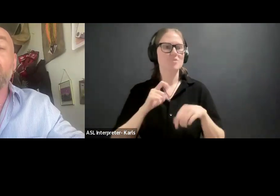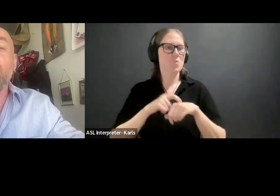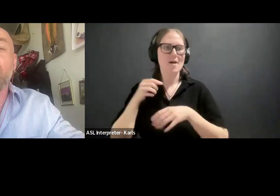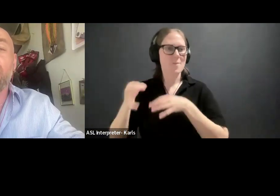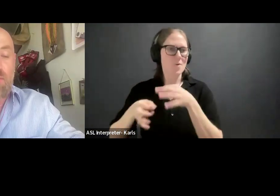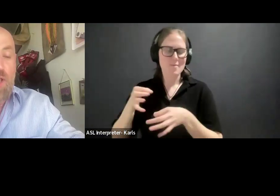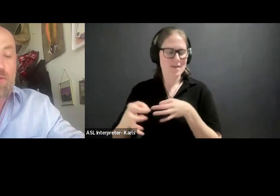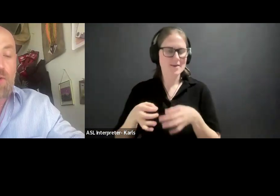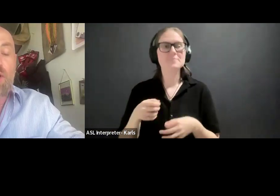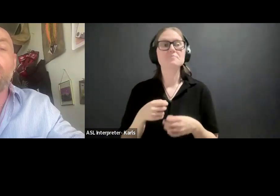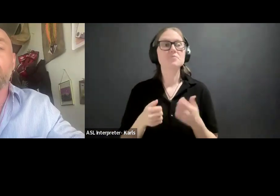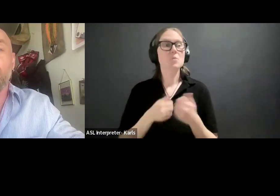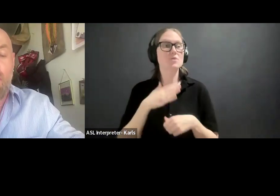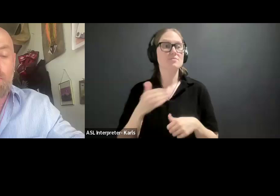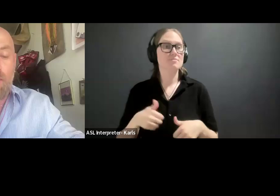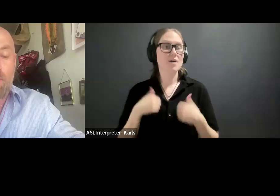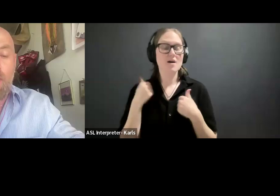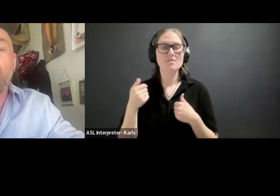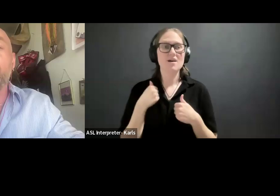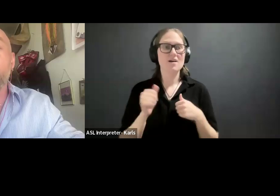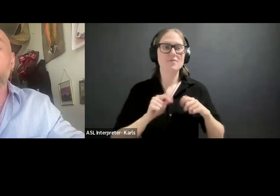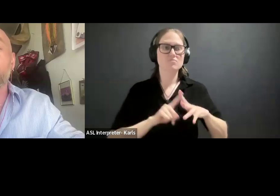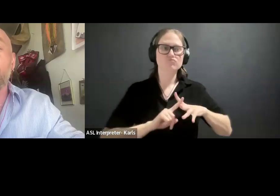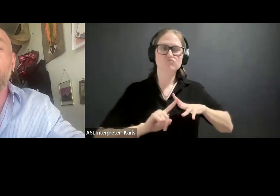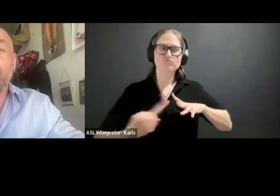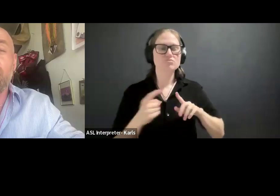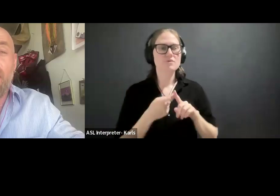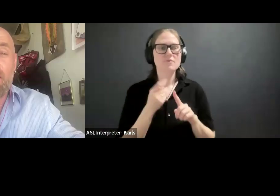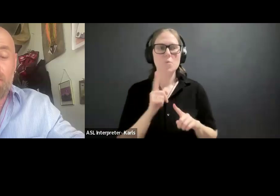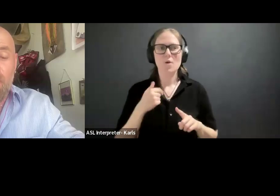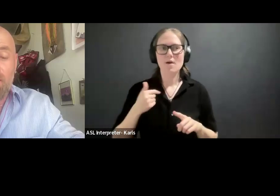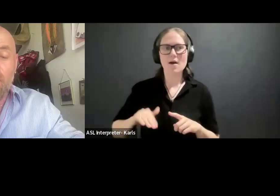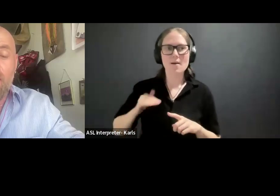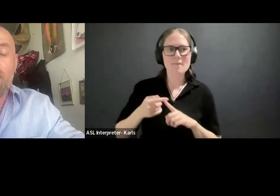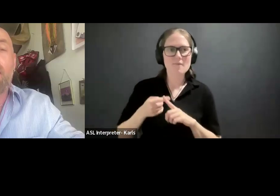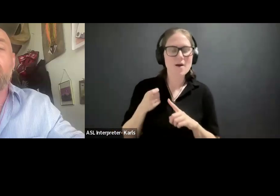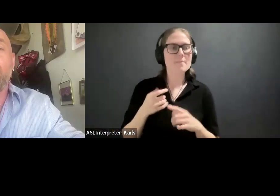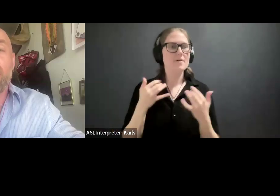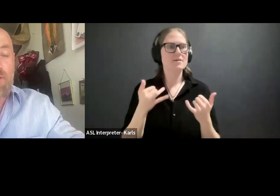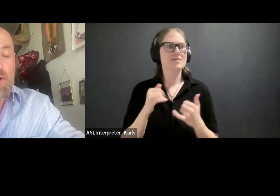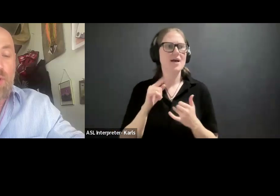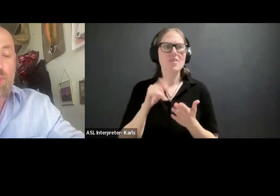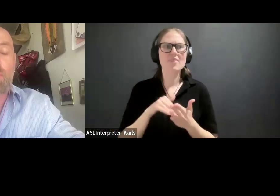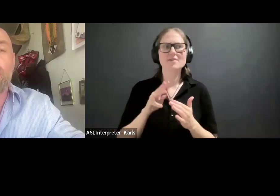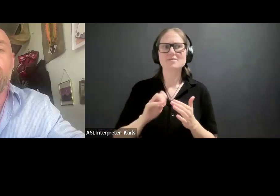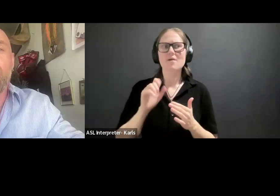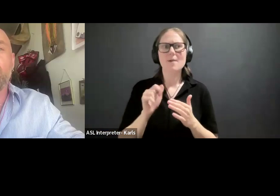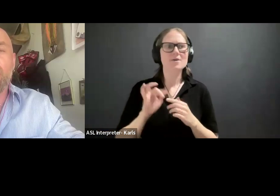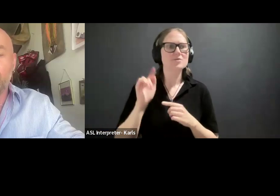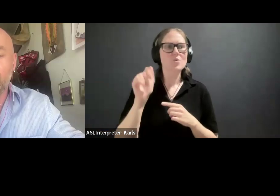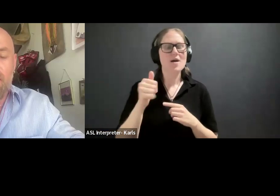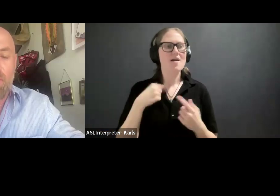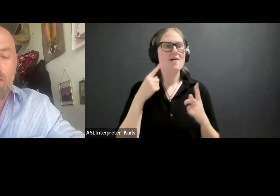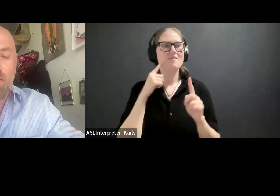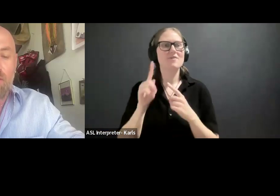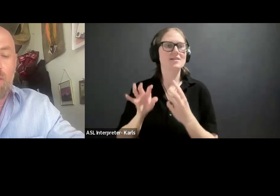I spent most of my life running away from where I'm from, and now thousands of miles away, I've finally found my people. In Mexico City's metro.